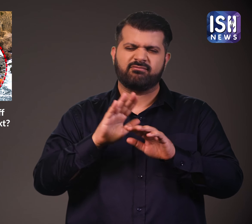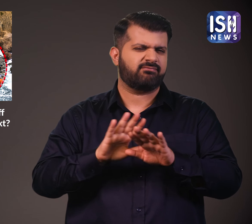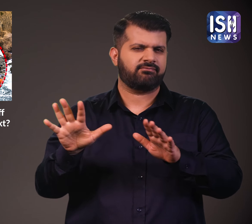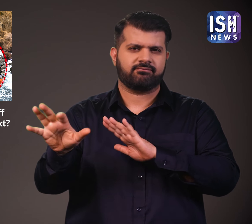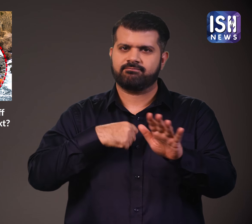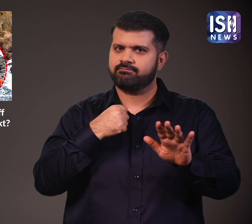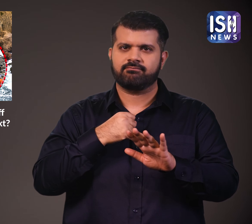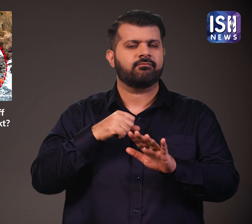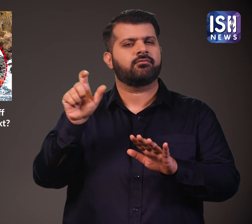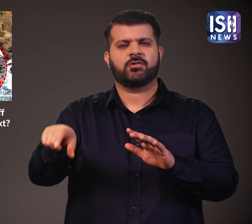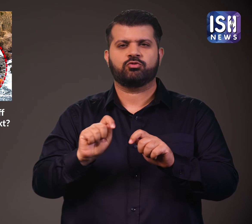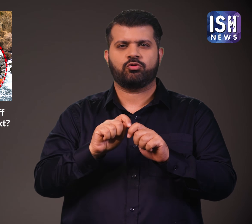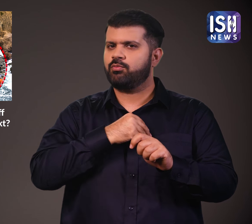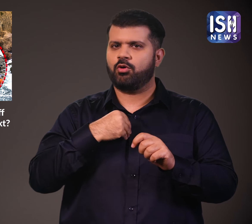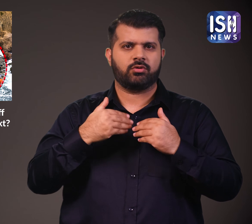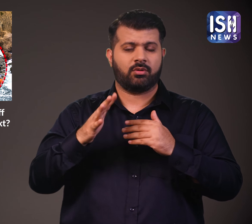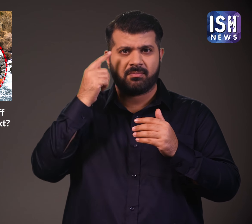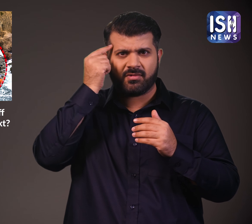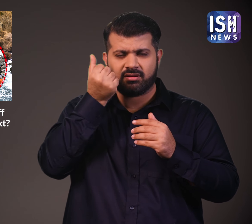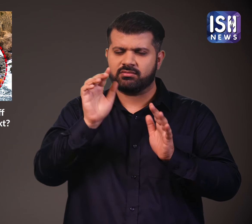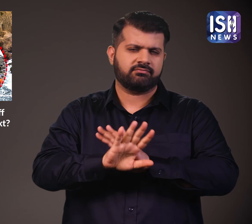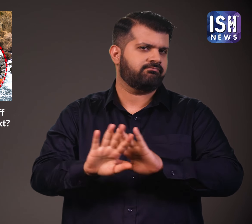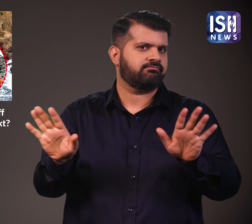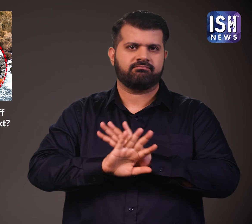He can no longer practise as a doctor.